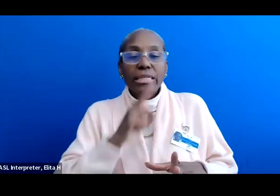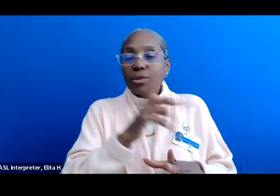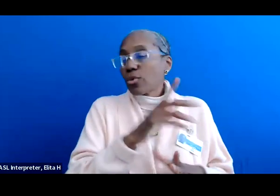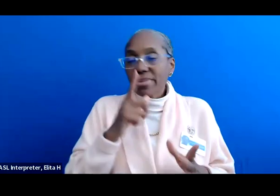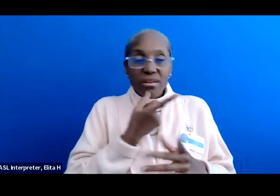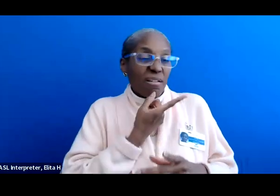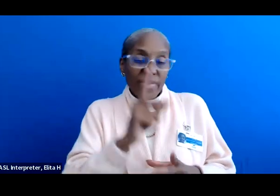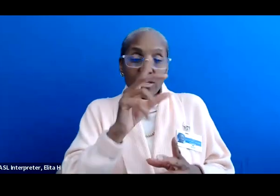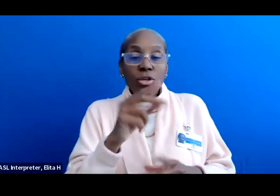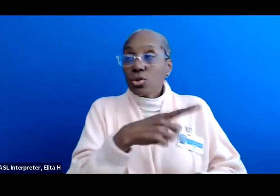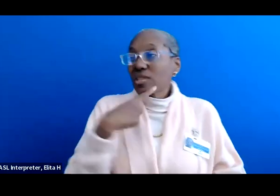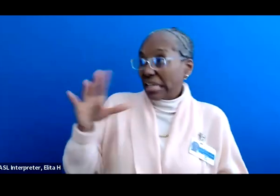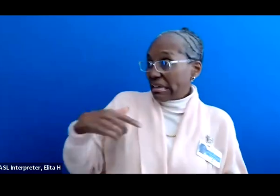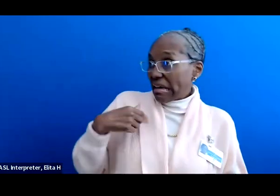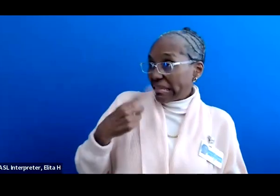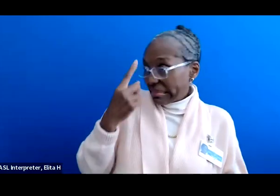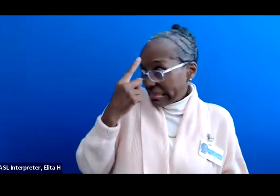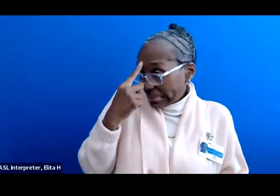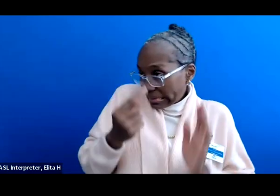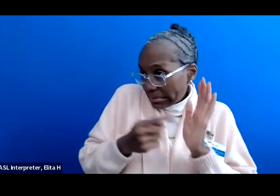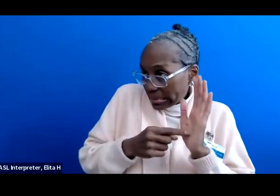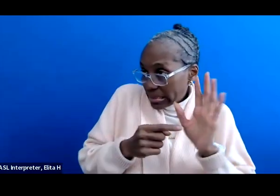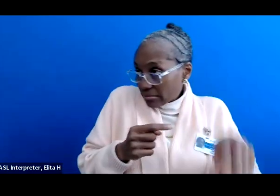But you can say, “I think it's this, pull out that card.